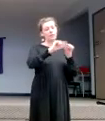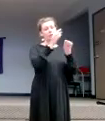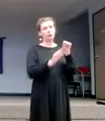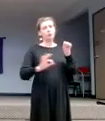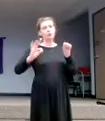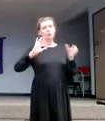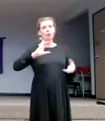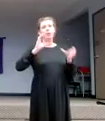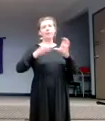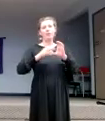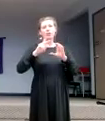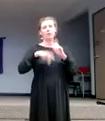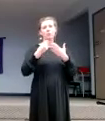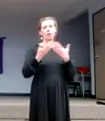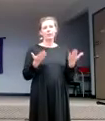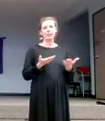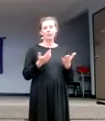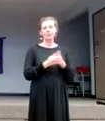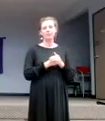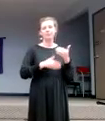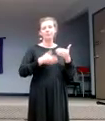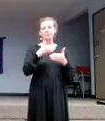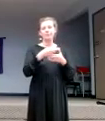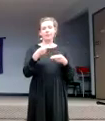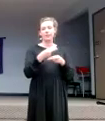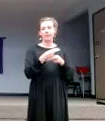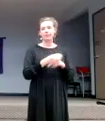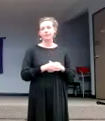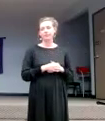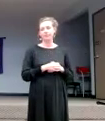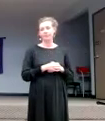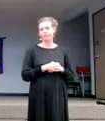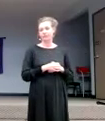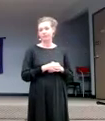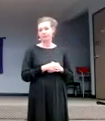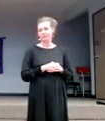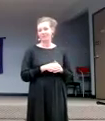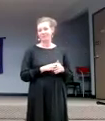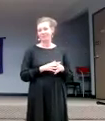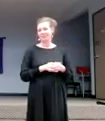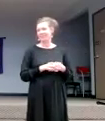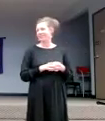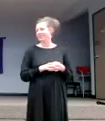EVMWD. Next slide.